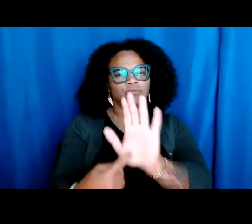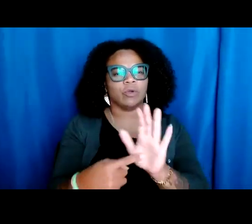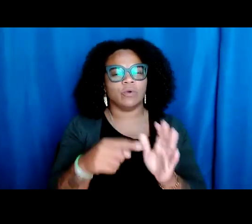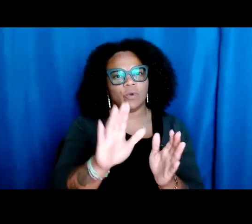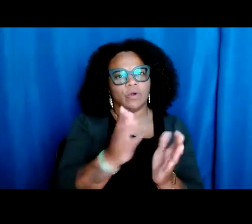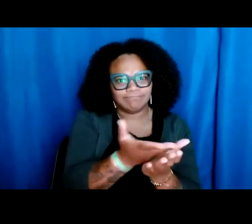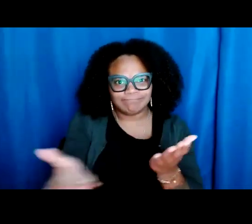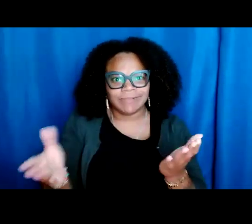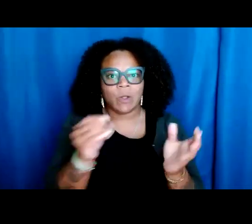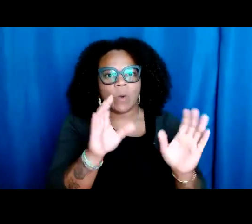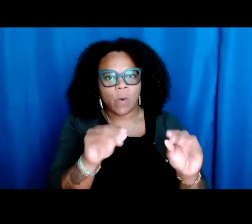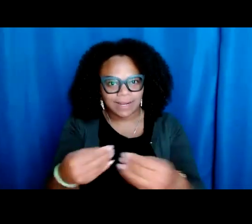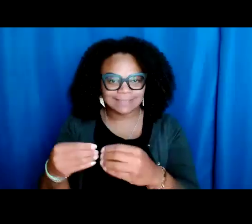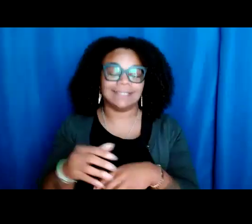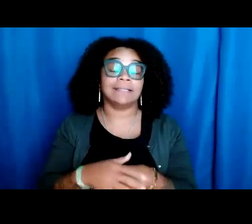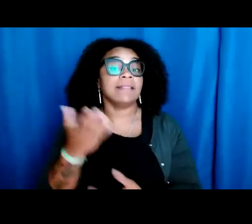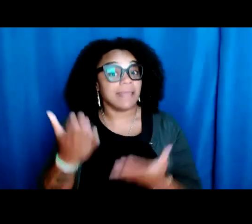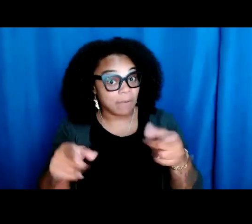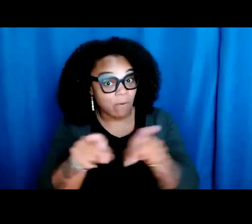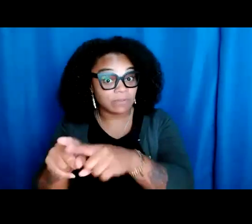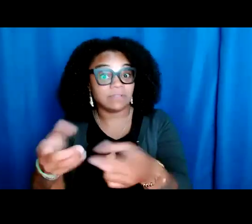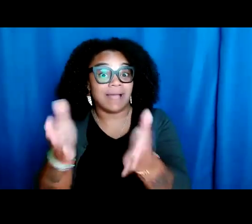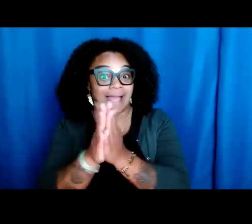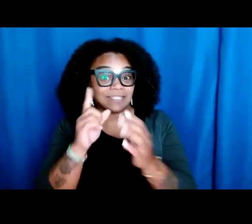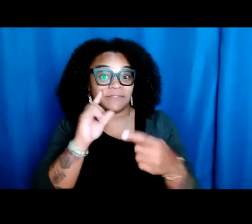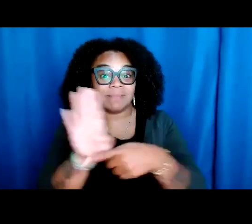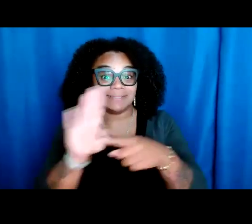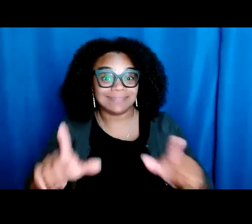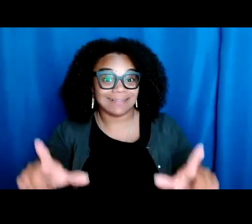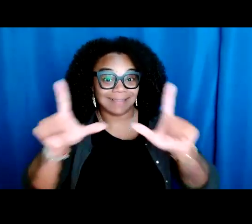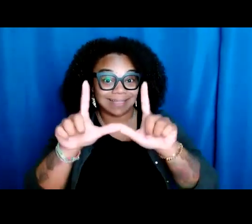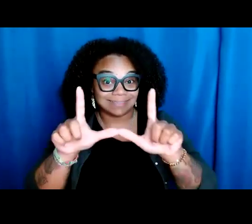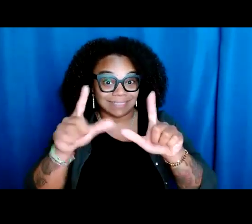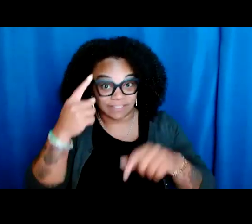They may even ask you for a business license in order to open up your bank account.